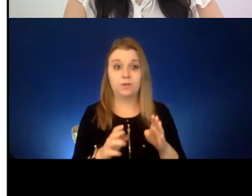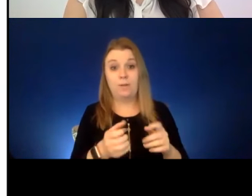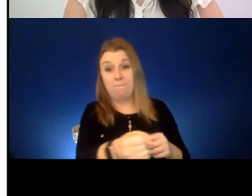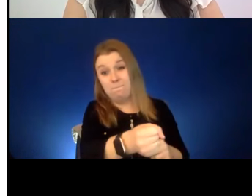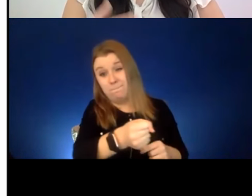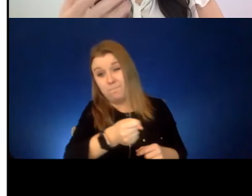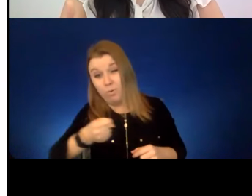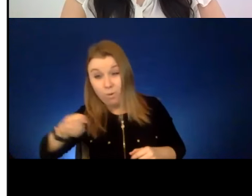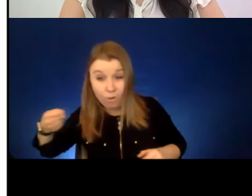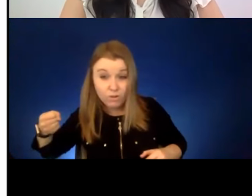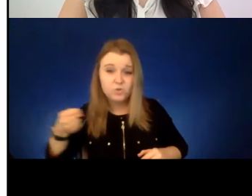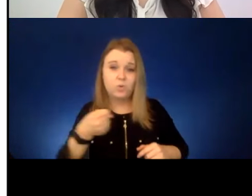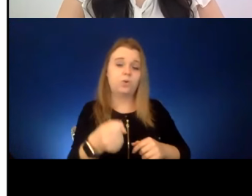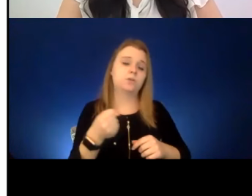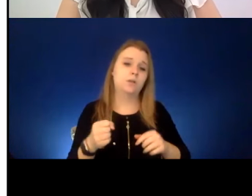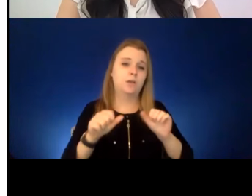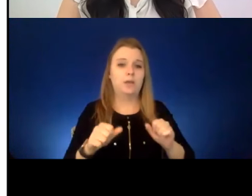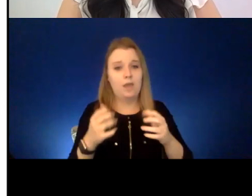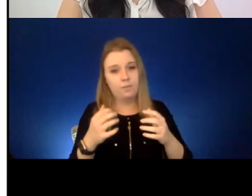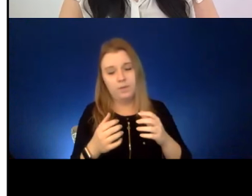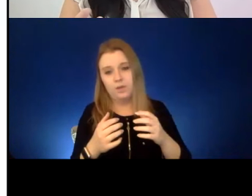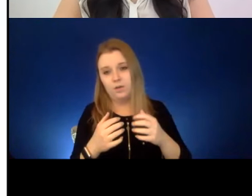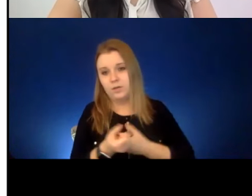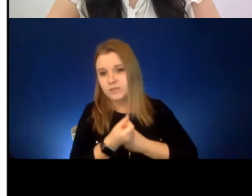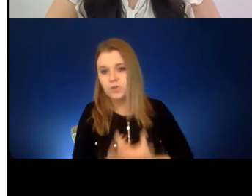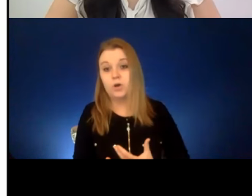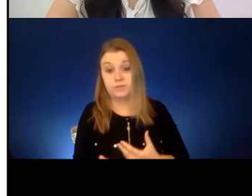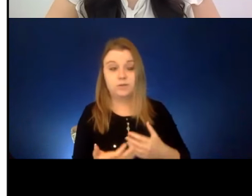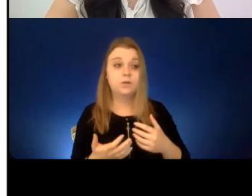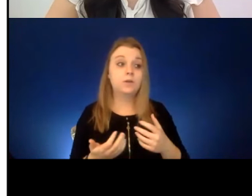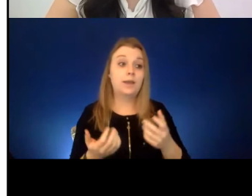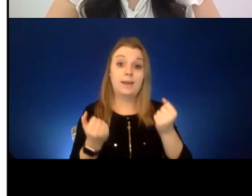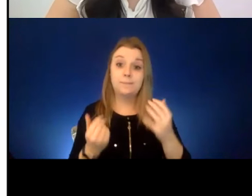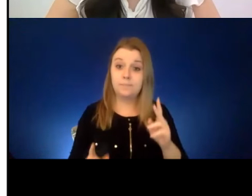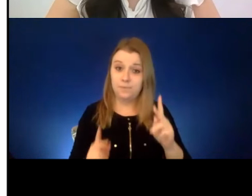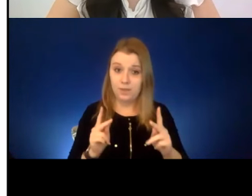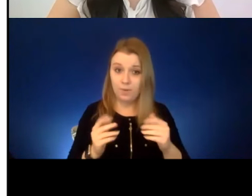or theater doors is really exhausting and takes a lot of strength, but a lot of these people have developed mobility deficits,